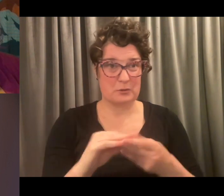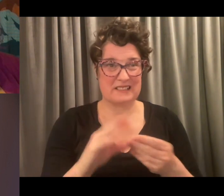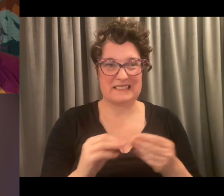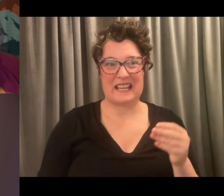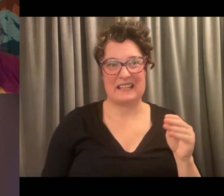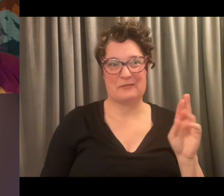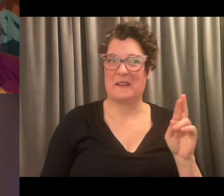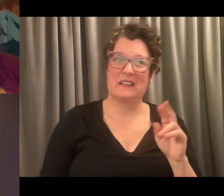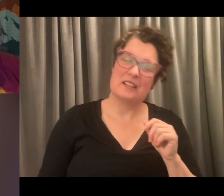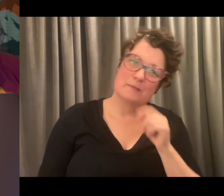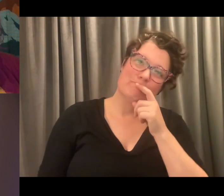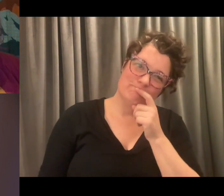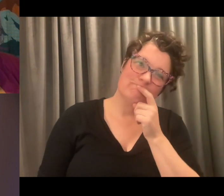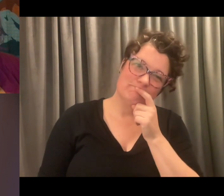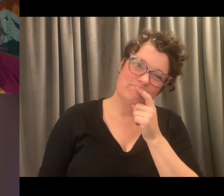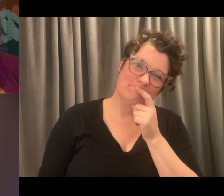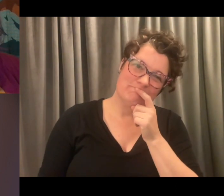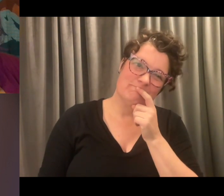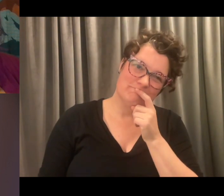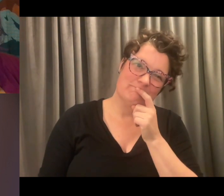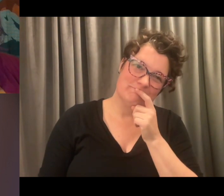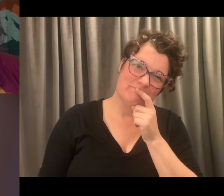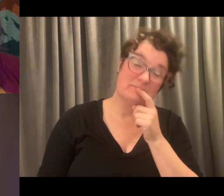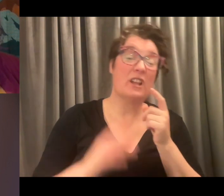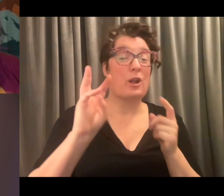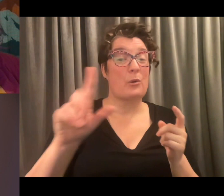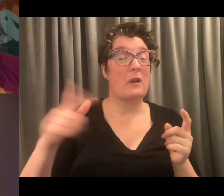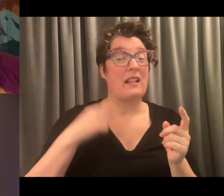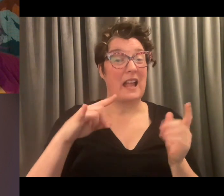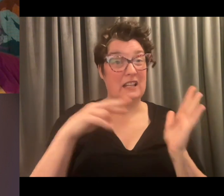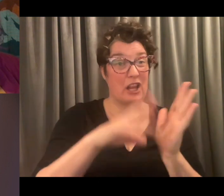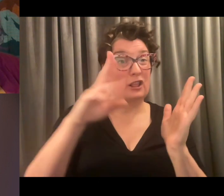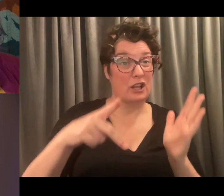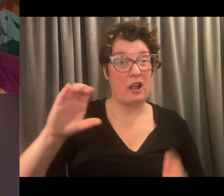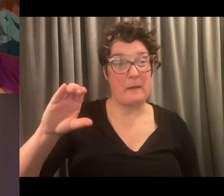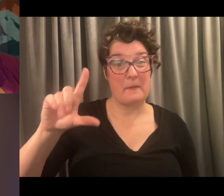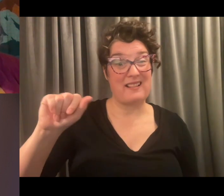Rebekah: I, well, I looked up claps in regard to jewelry. All that's coming up is clasps.